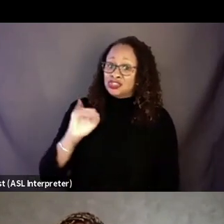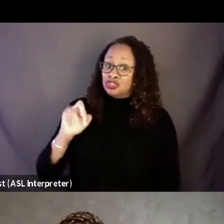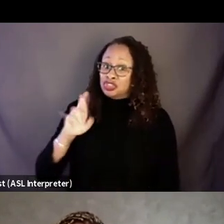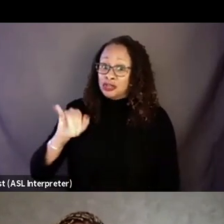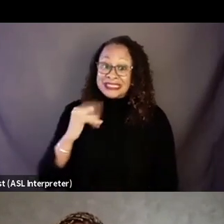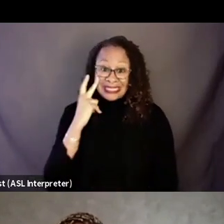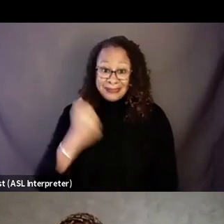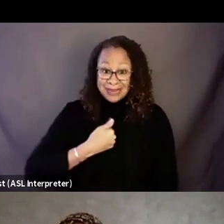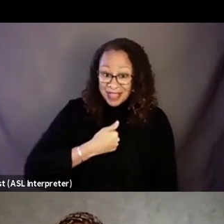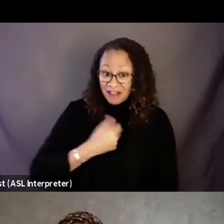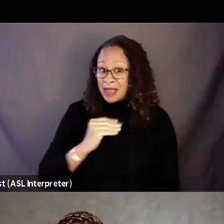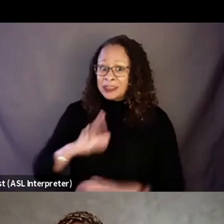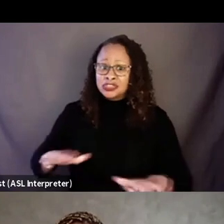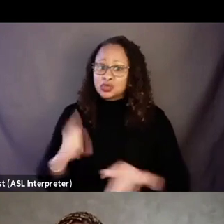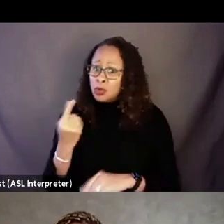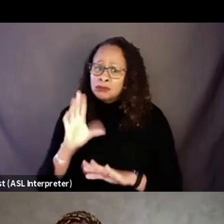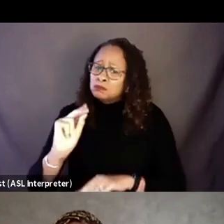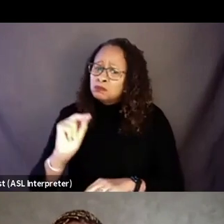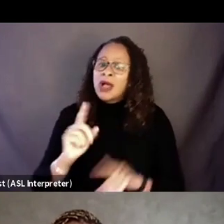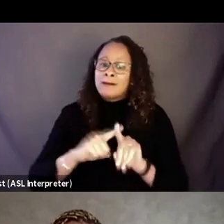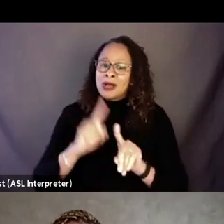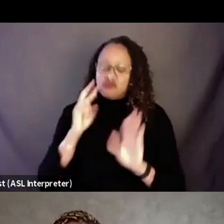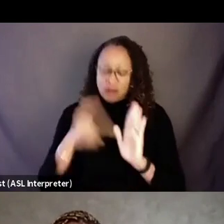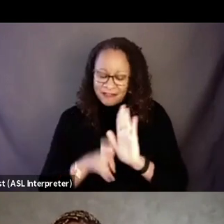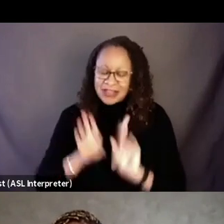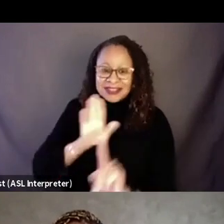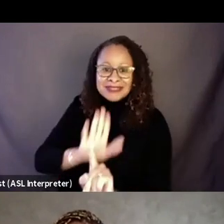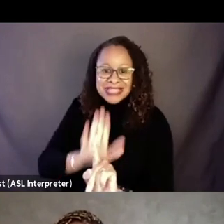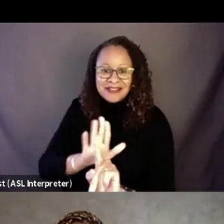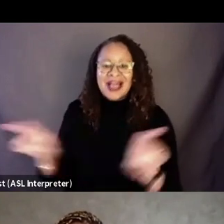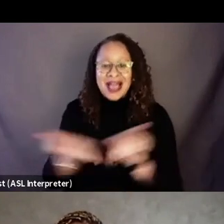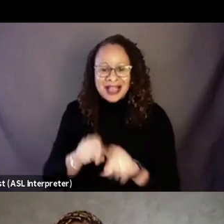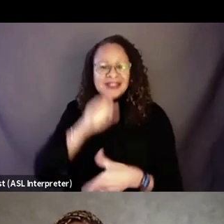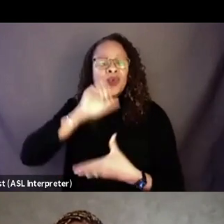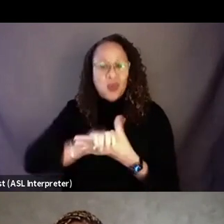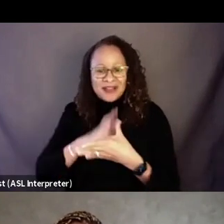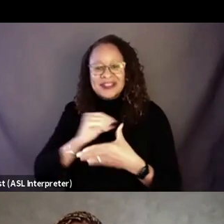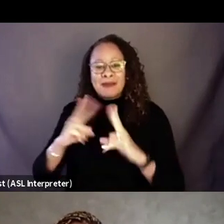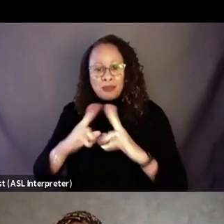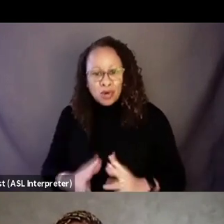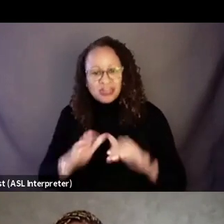but they will see themselves. They will see themselves as wives, as partners, as children.